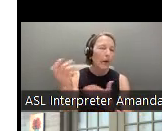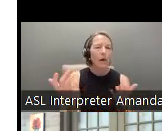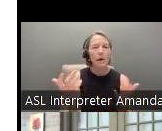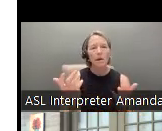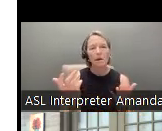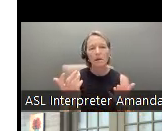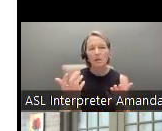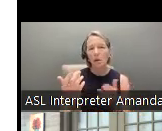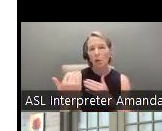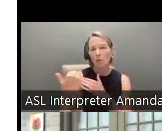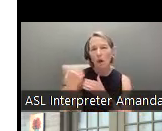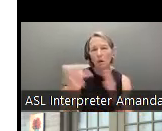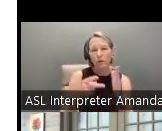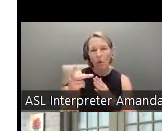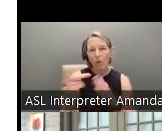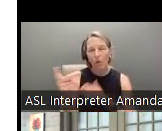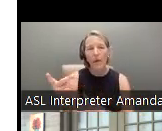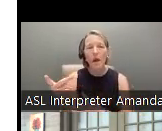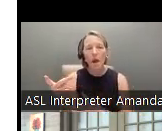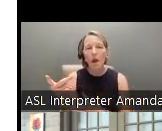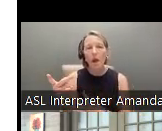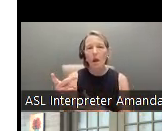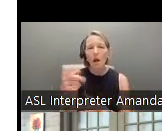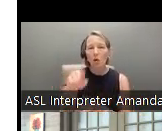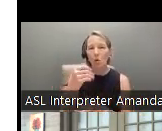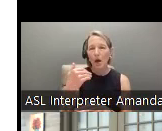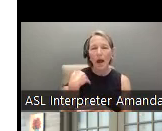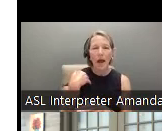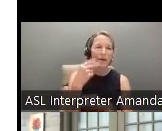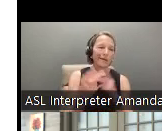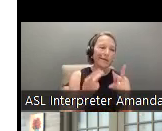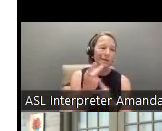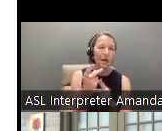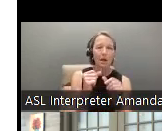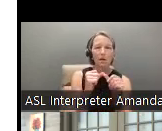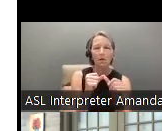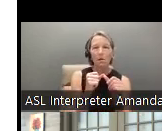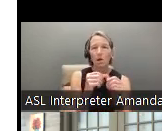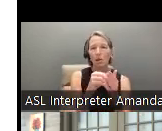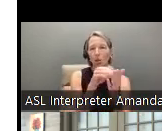that they're responsible for paying um do you have any type of are you maintaining records of what